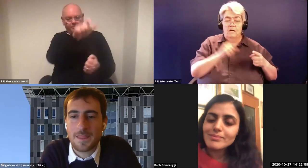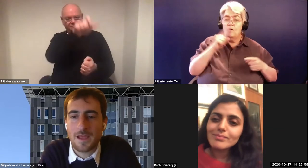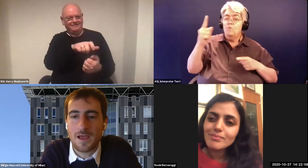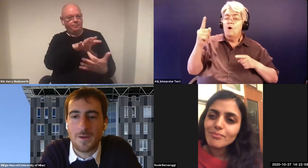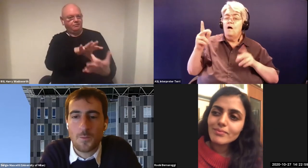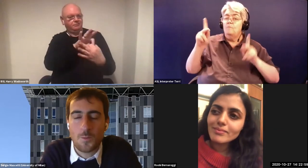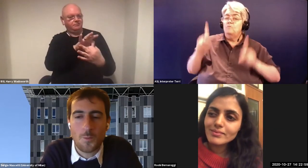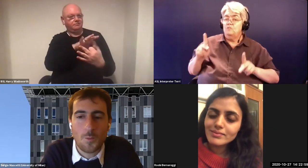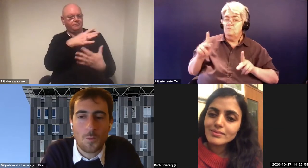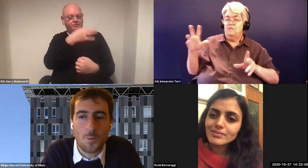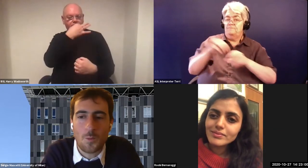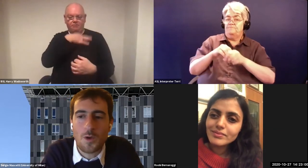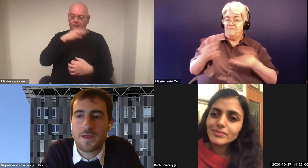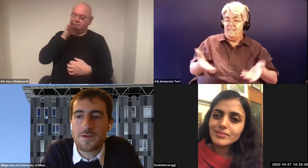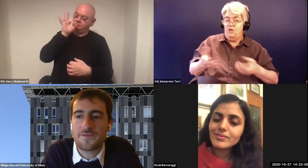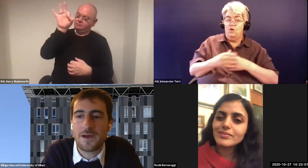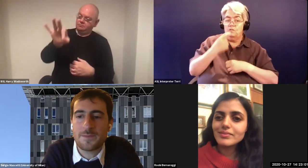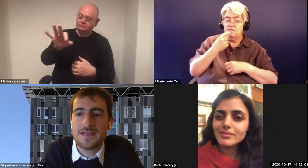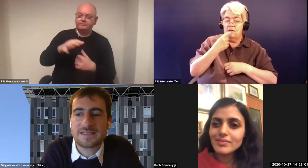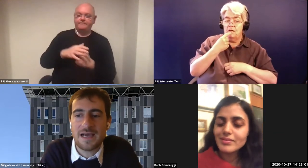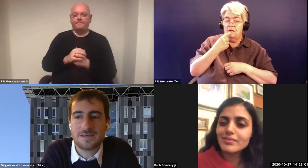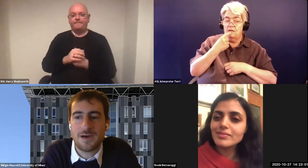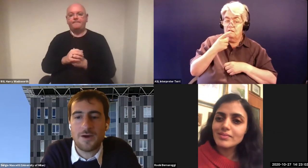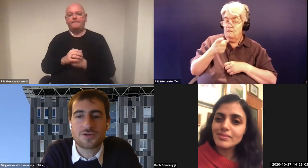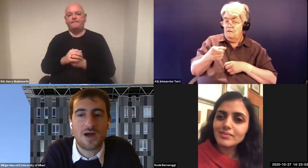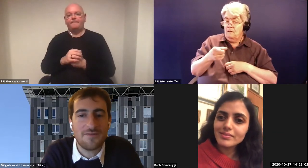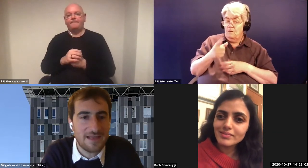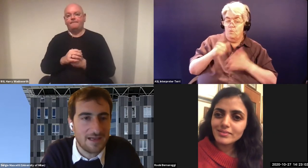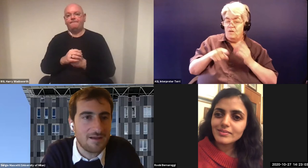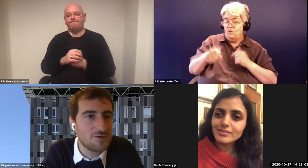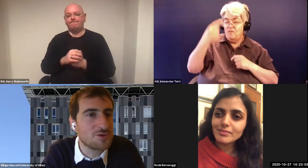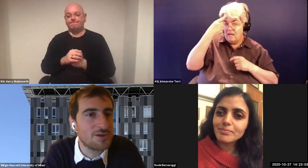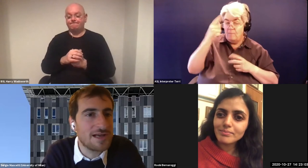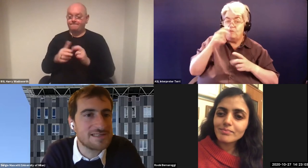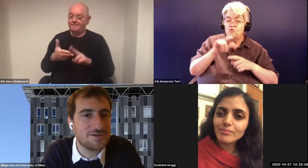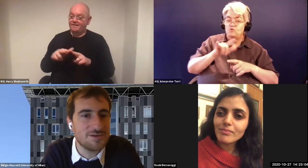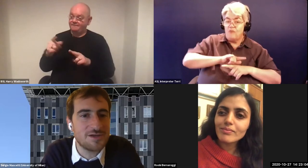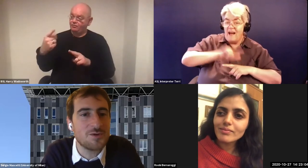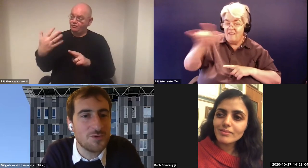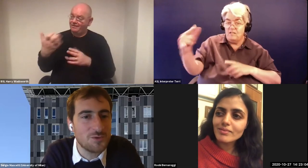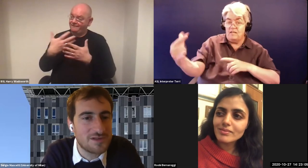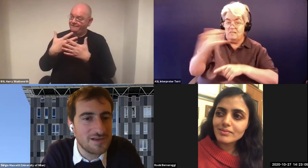uh whether you have some insights about traveling you told us that you didn't commute